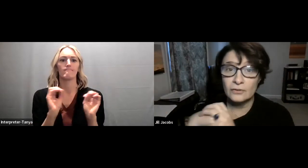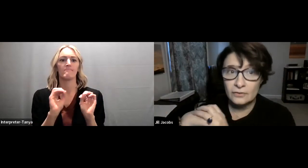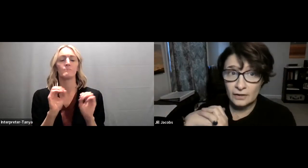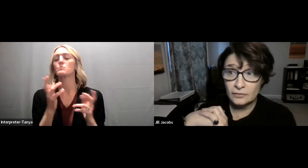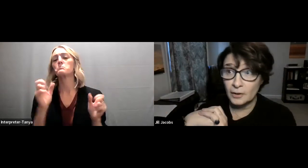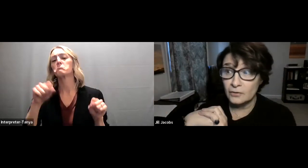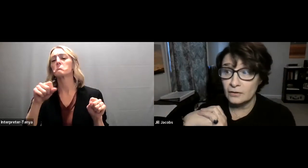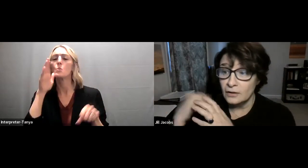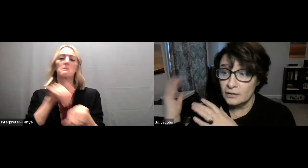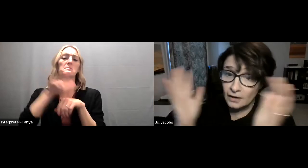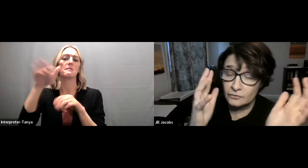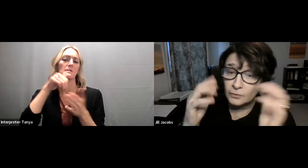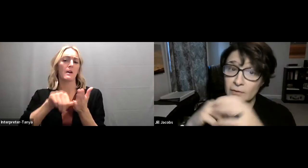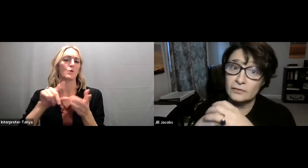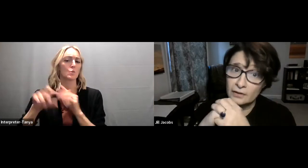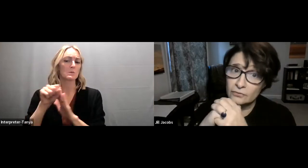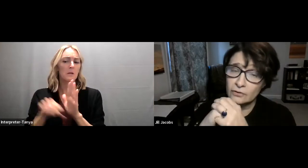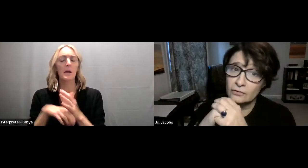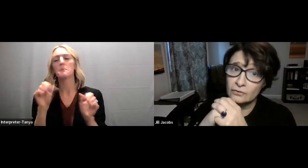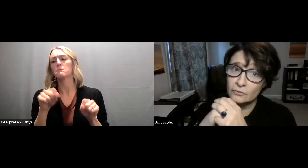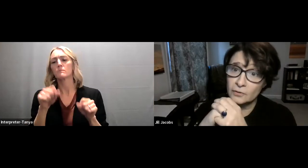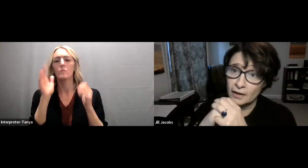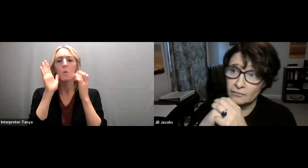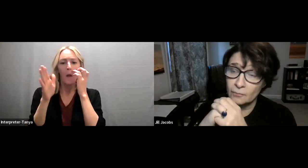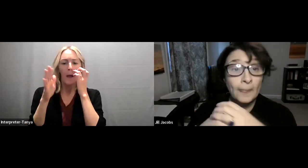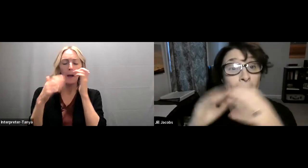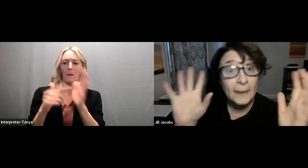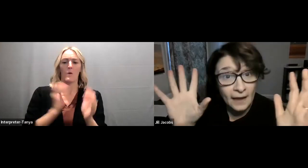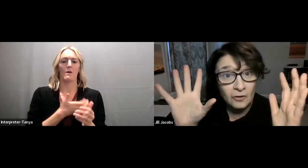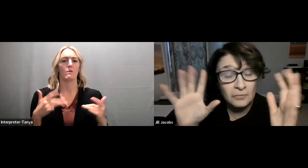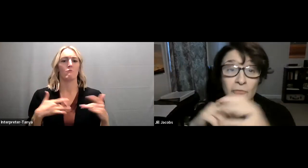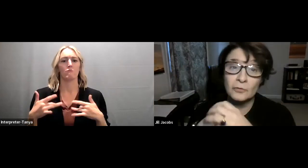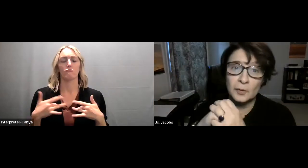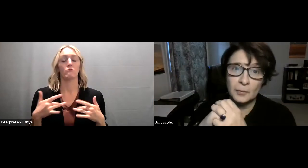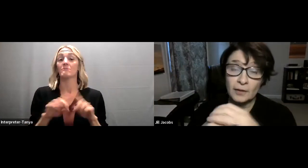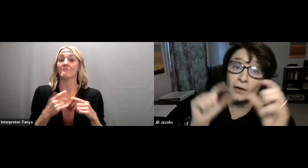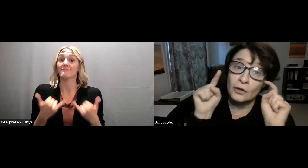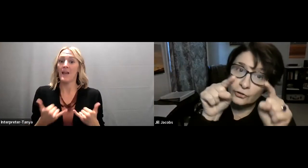Send letters to states about it, yes we're going to say here's the concerns we have. Now, those are going to be public.